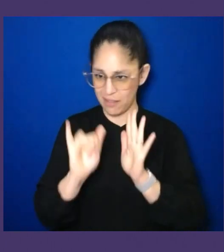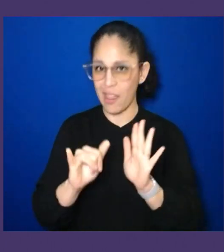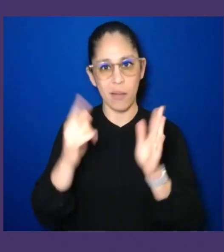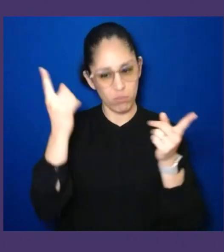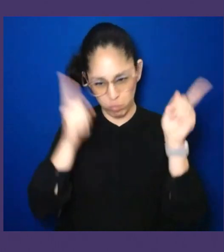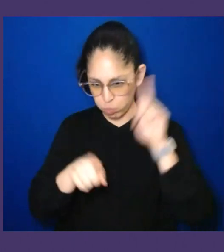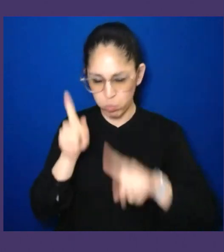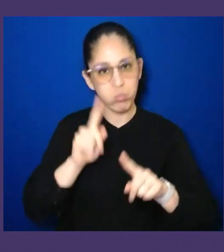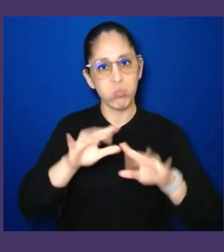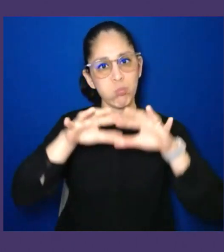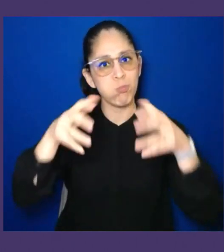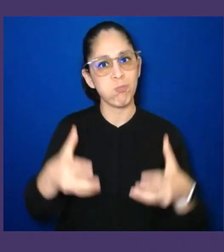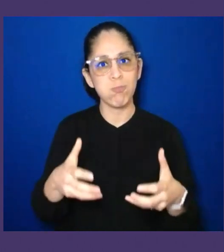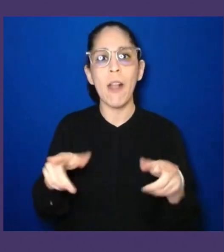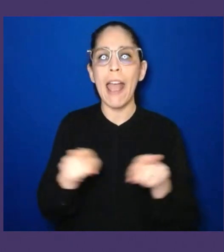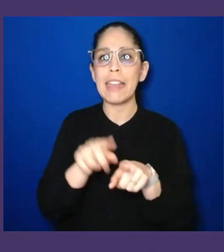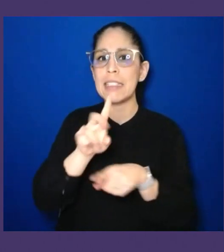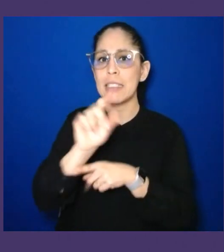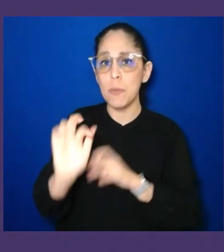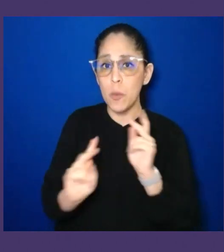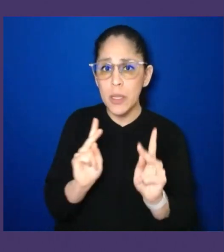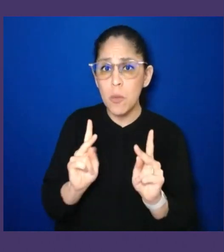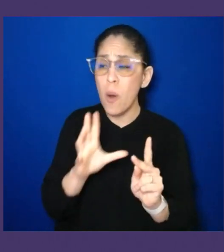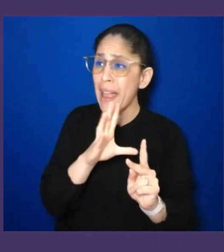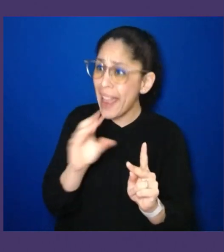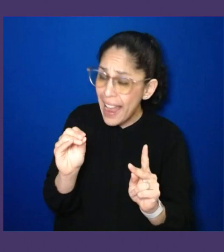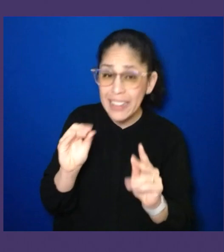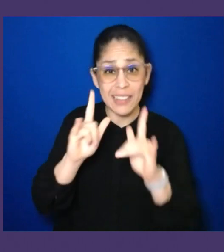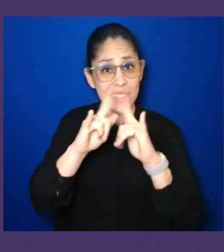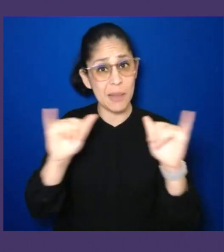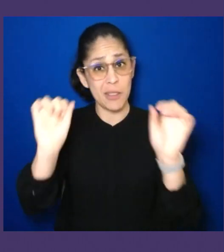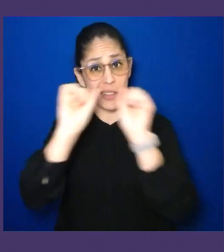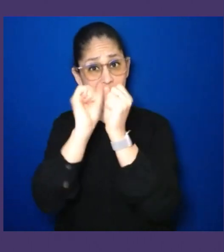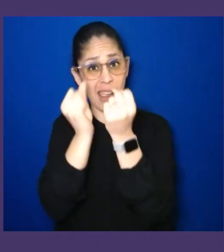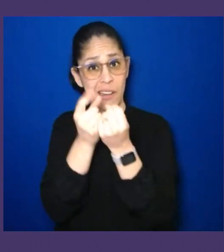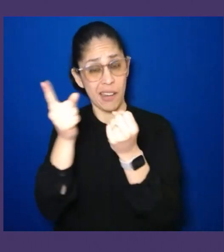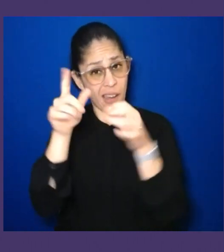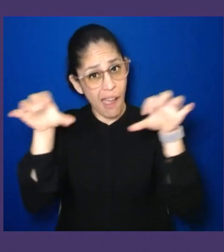An active embrace of the idea that we are here,